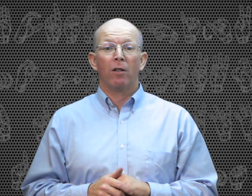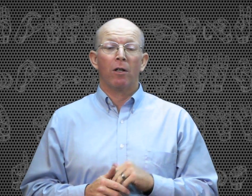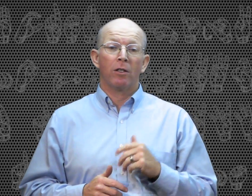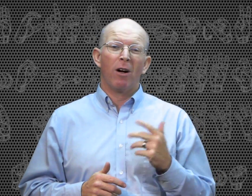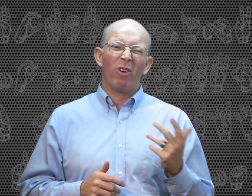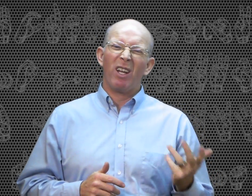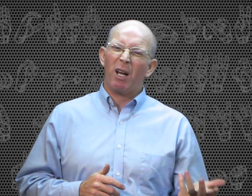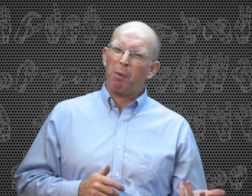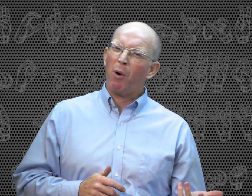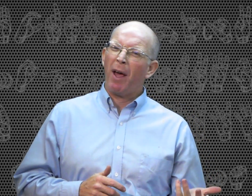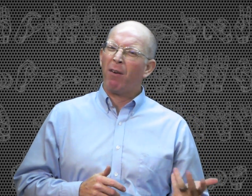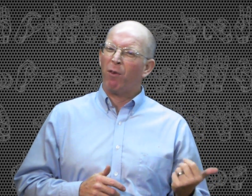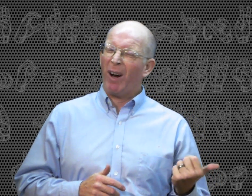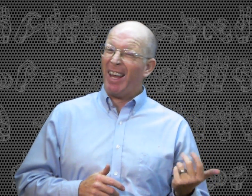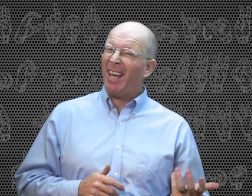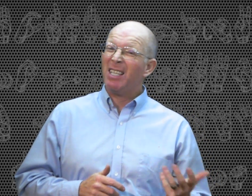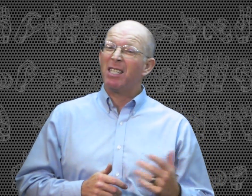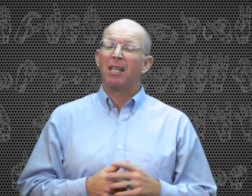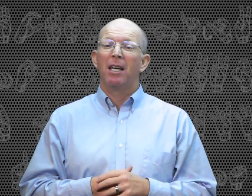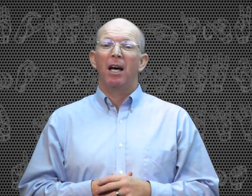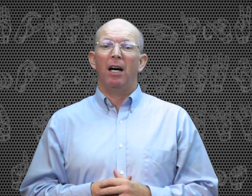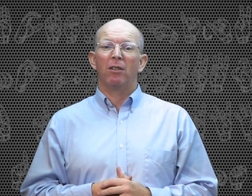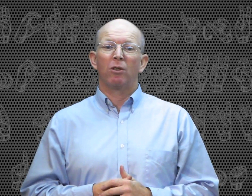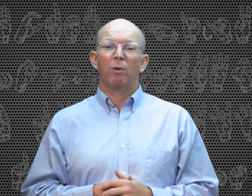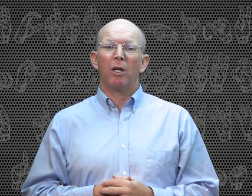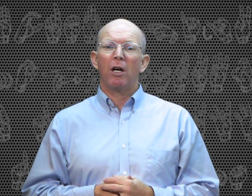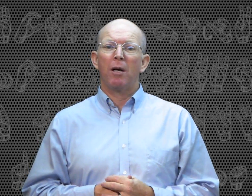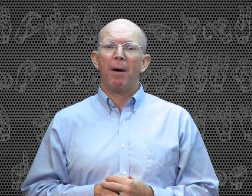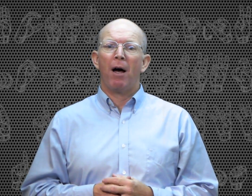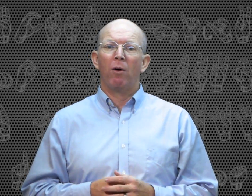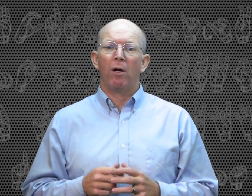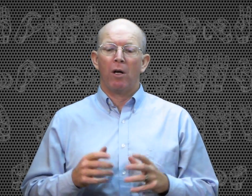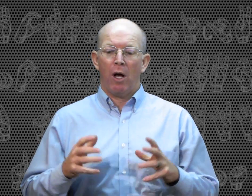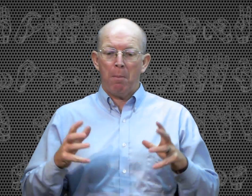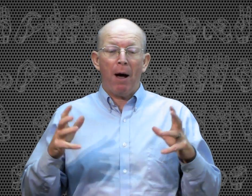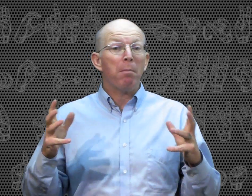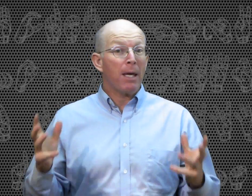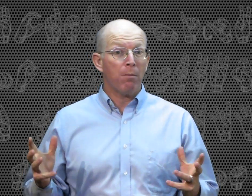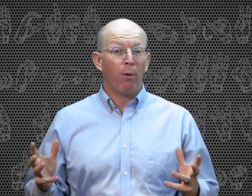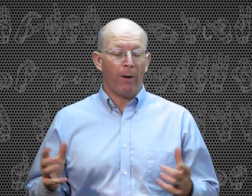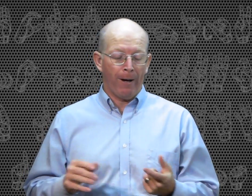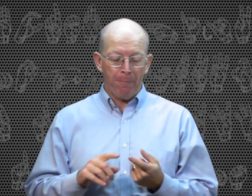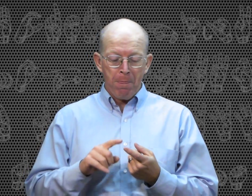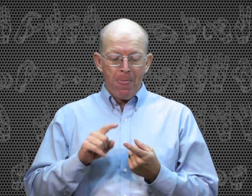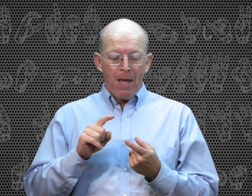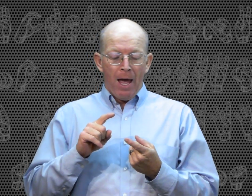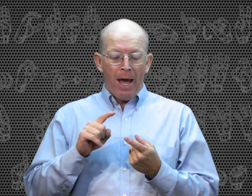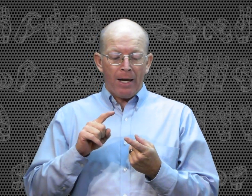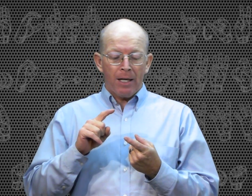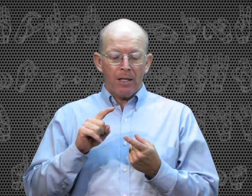There is not really a pronoun for IT, so we are talking about people here.